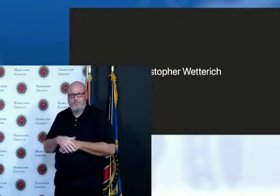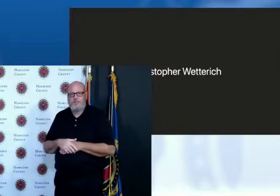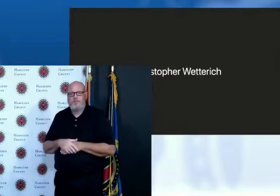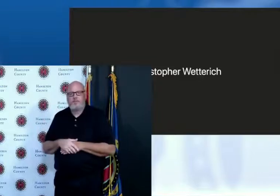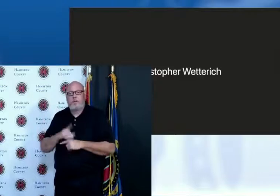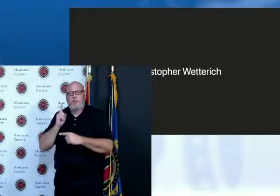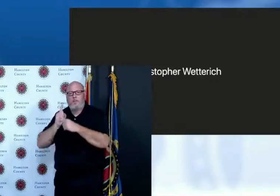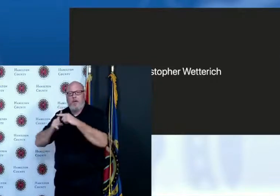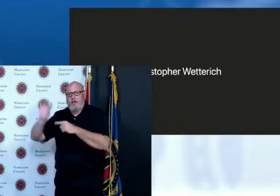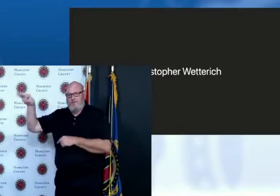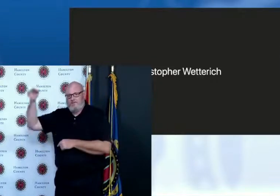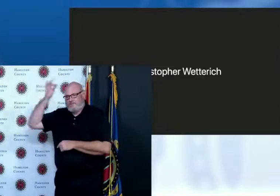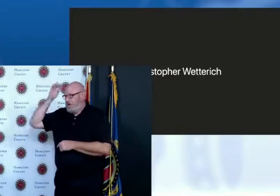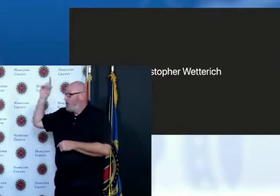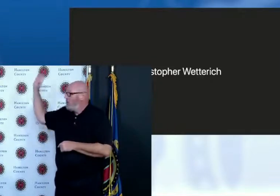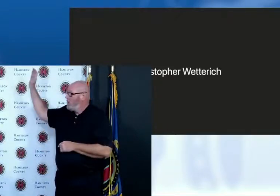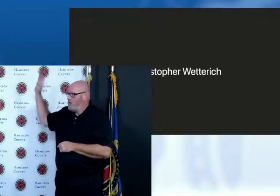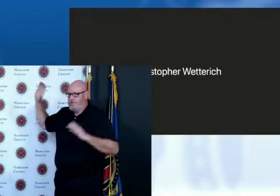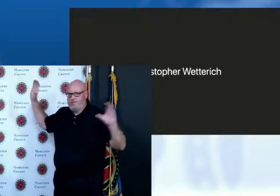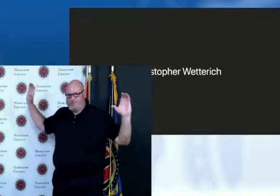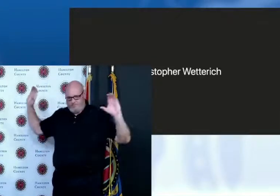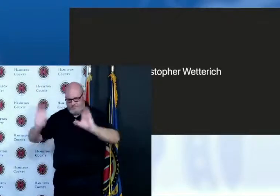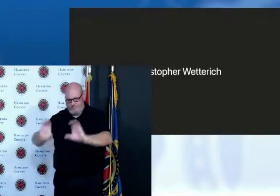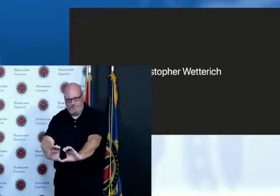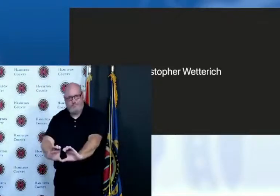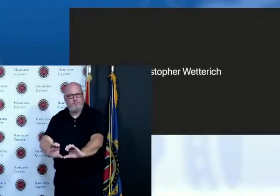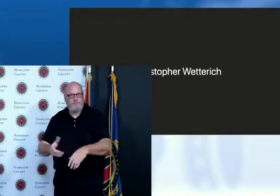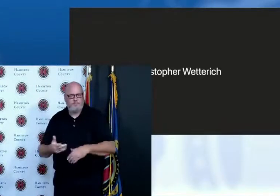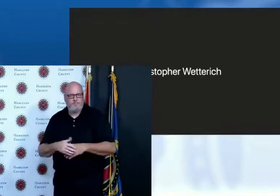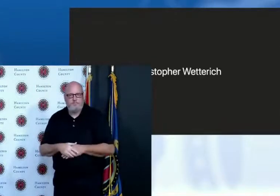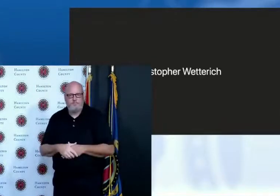that number is getting a little more difficult for me to track in that I know the federal government